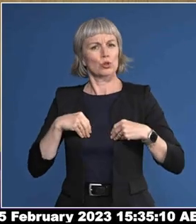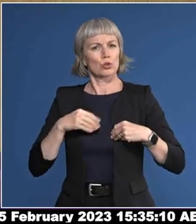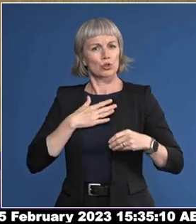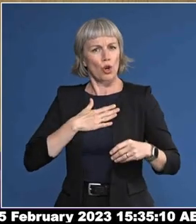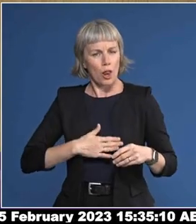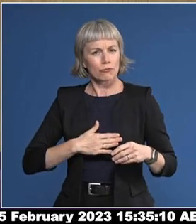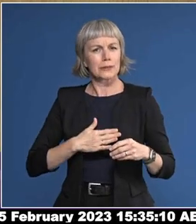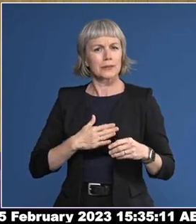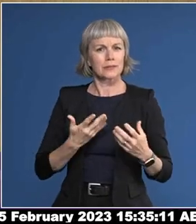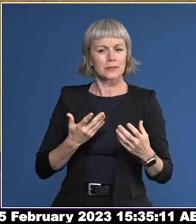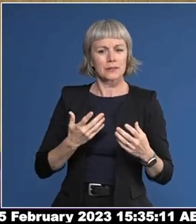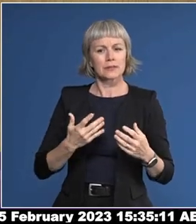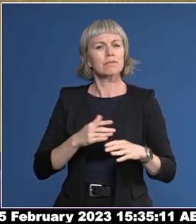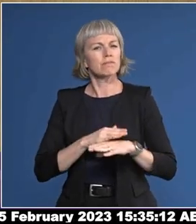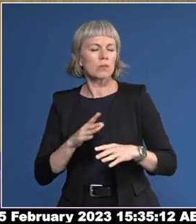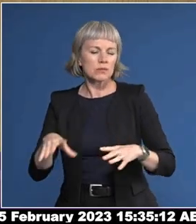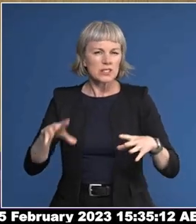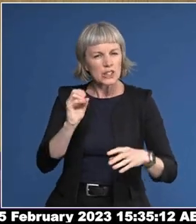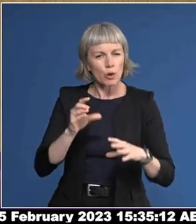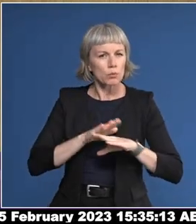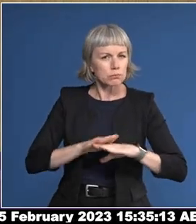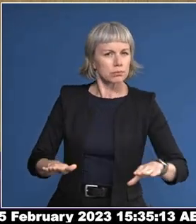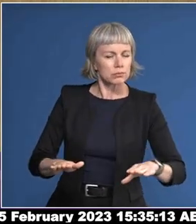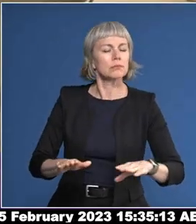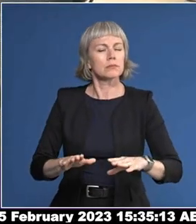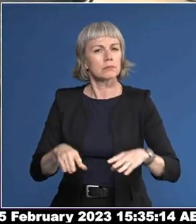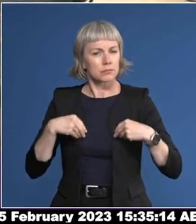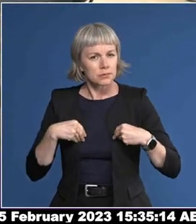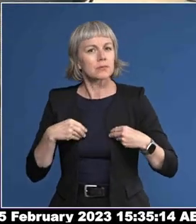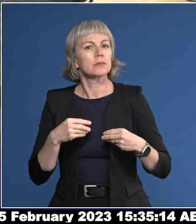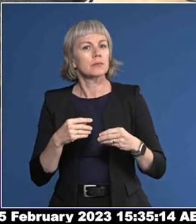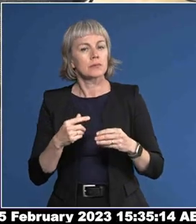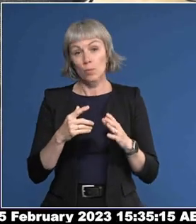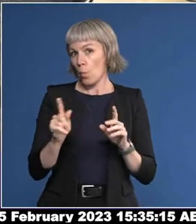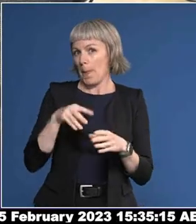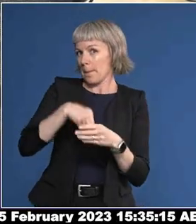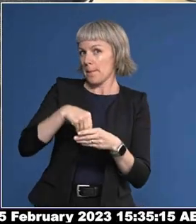So as I understand it, there is a framework which is a two-page document that lays out an